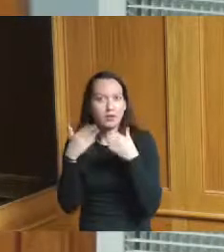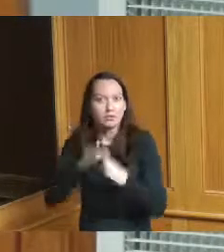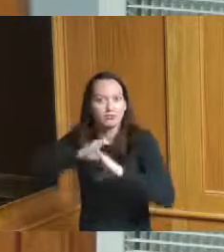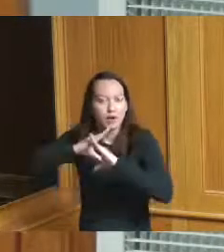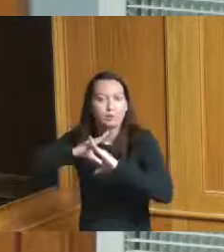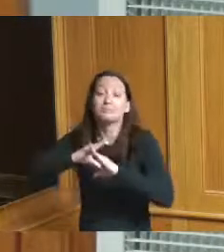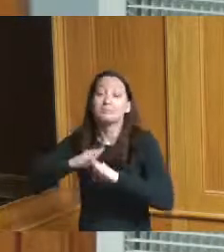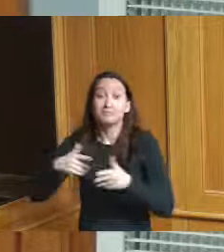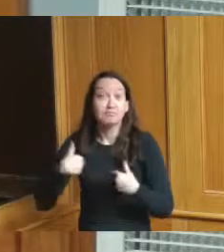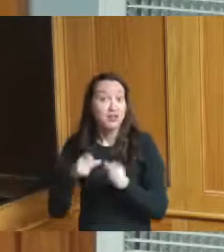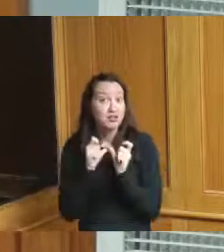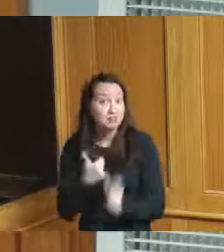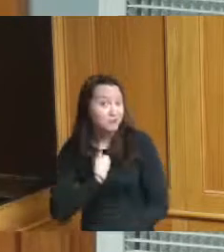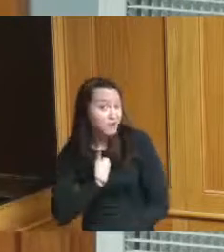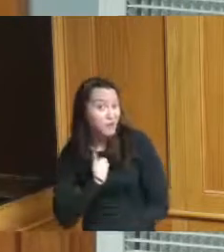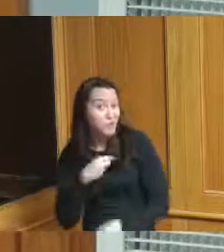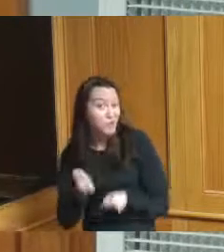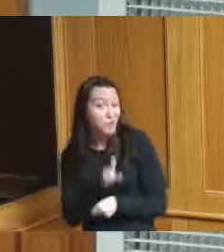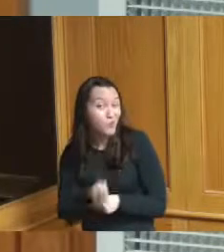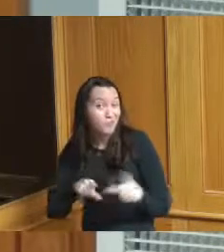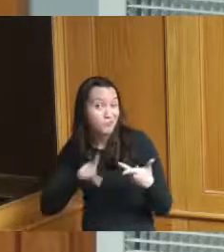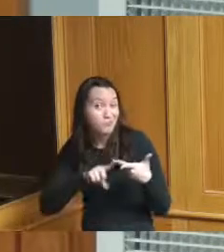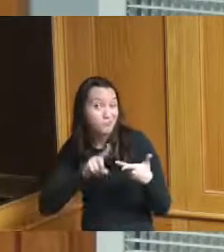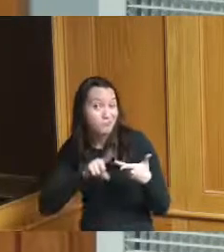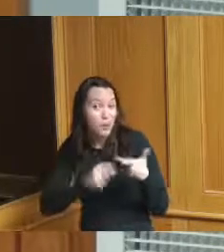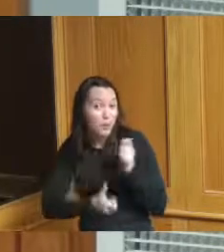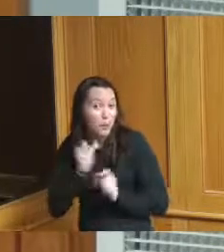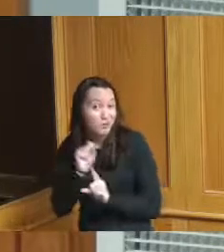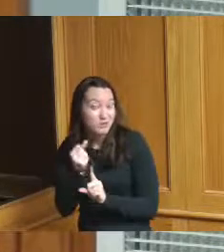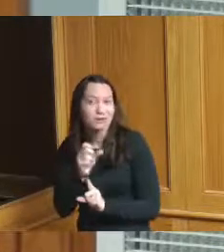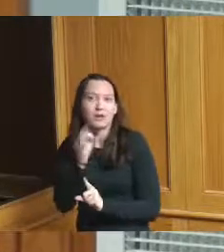I continued myself to wear my cloth mask in most settings unless I'm in a crowded setting I'll